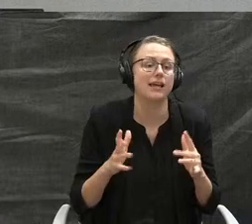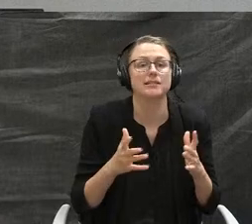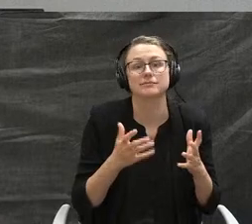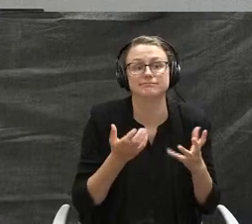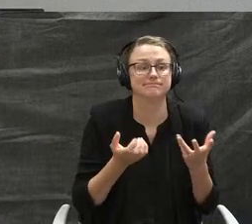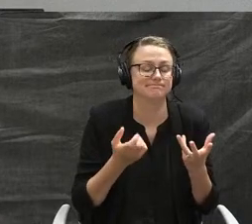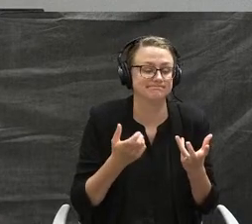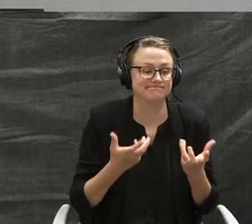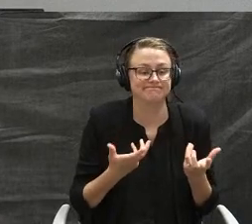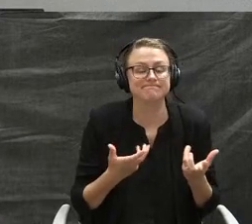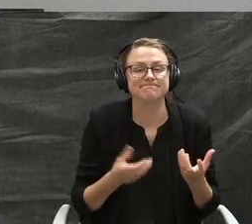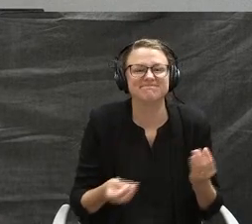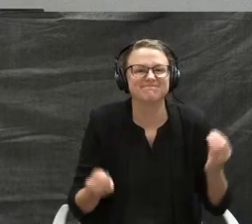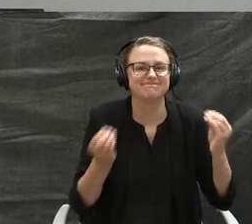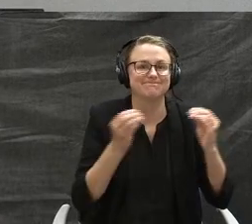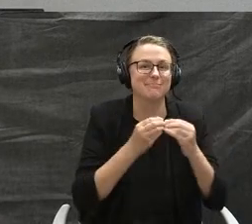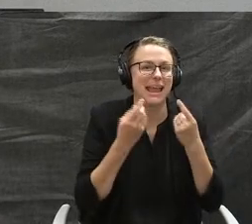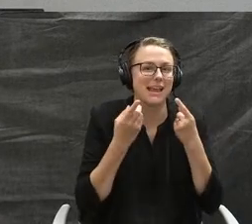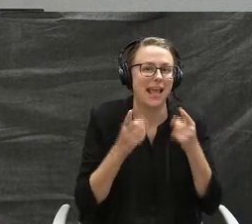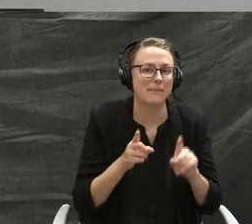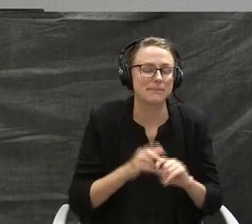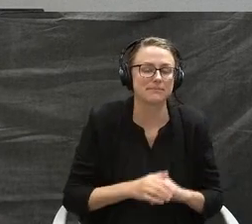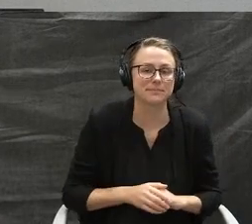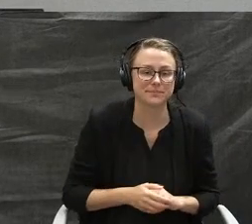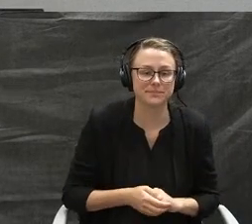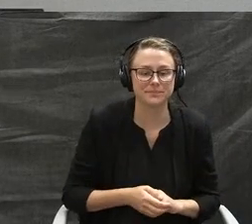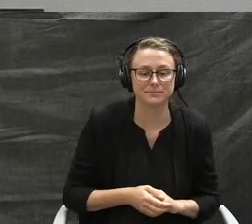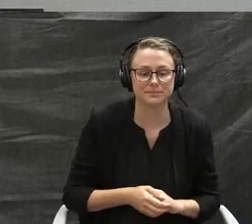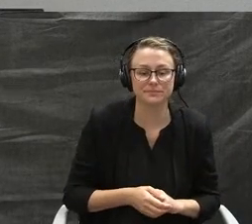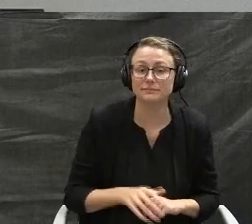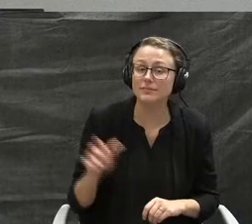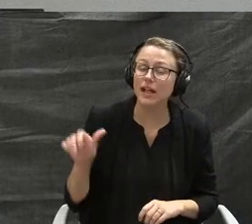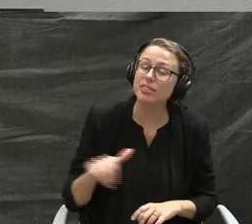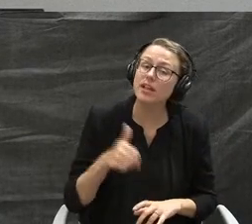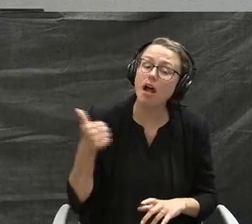point I would make with reserved teachers or Subs is that we need